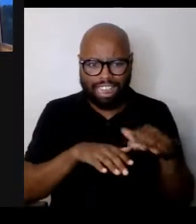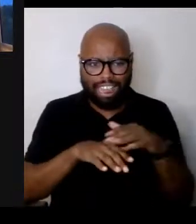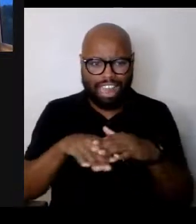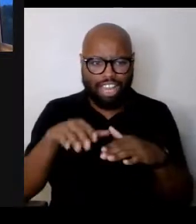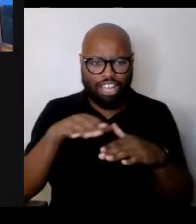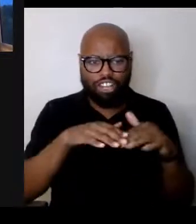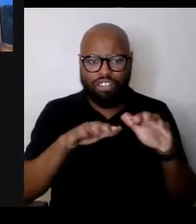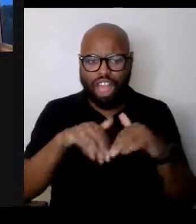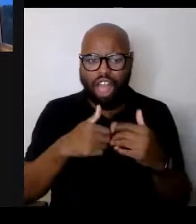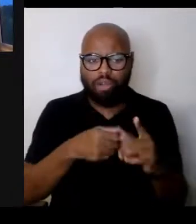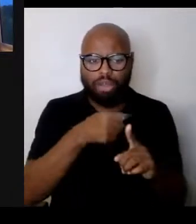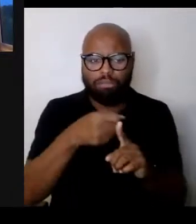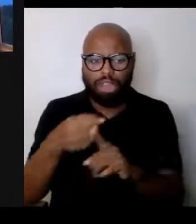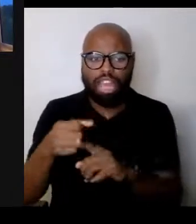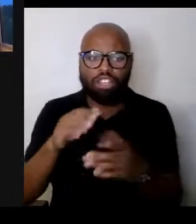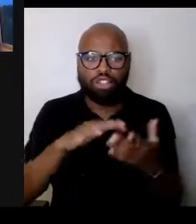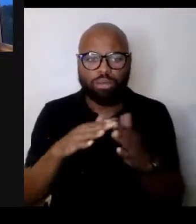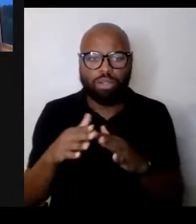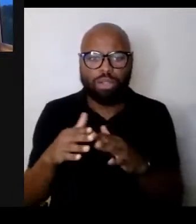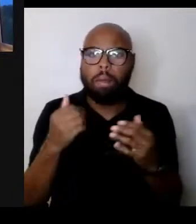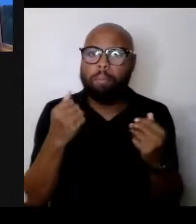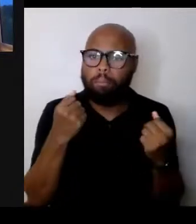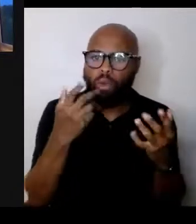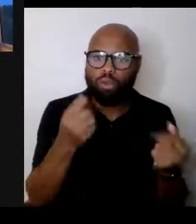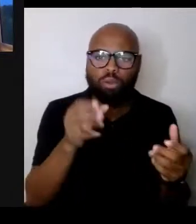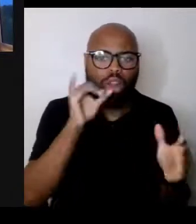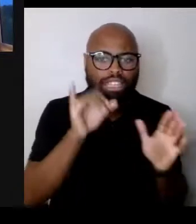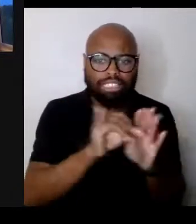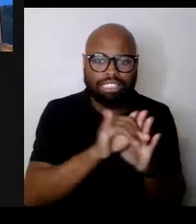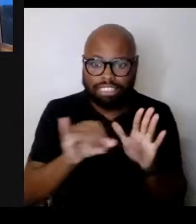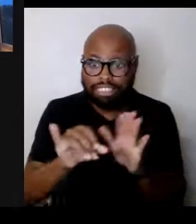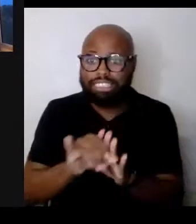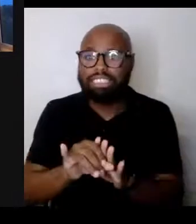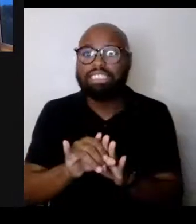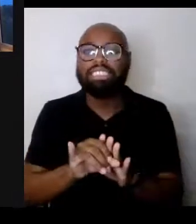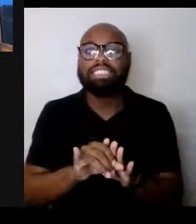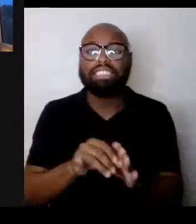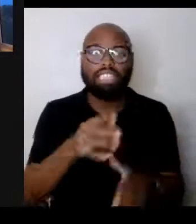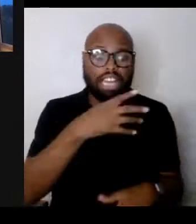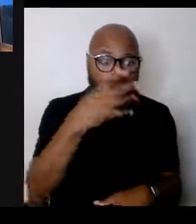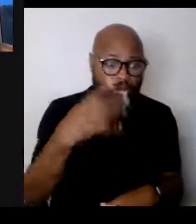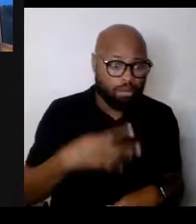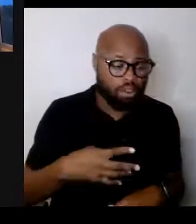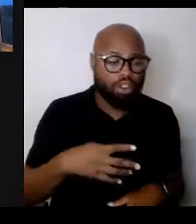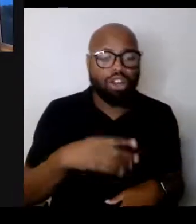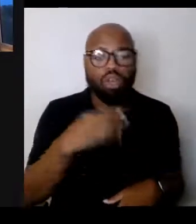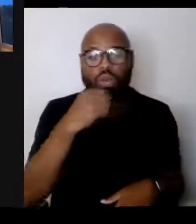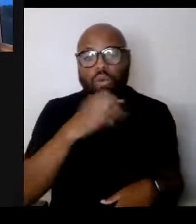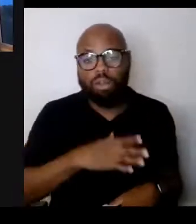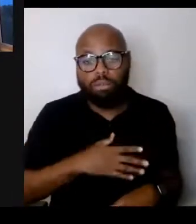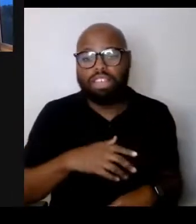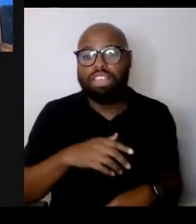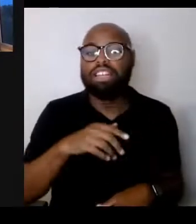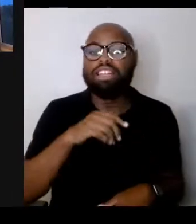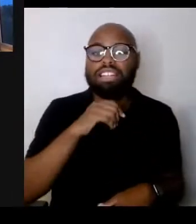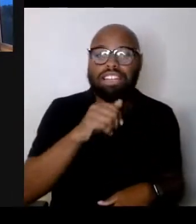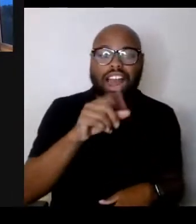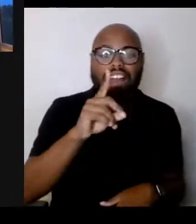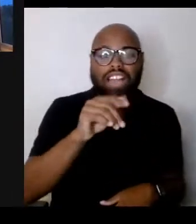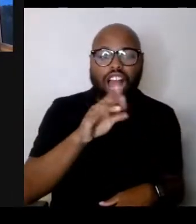that have multiple identities, immigrant women, undocumented LGBT, so thank you for reminding us